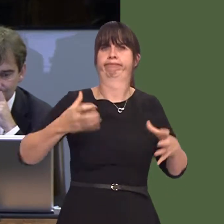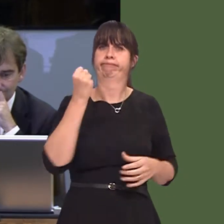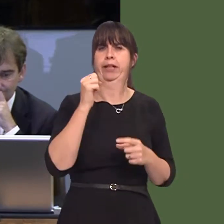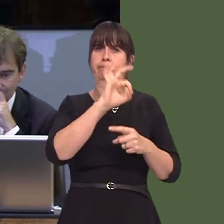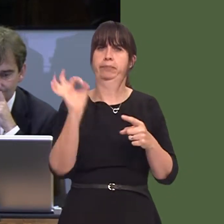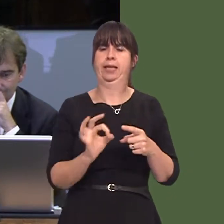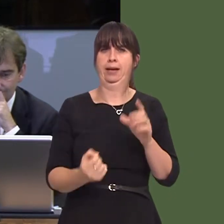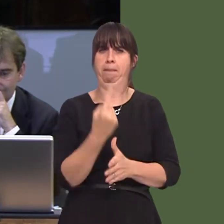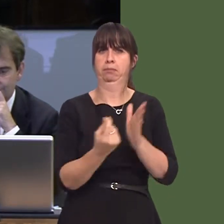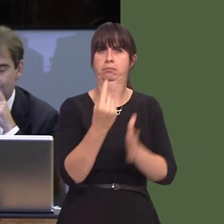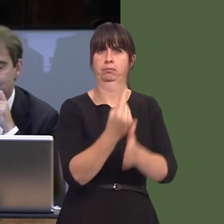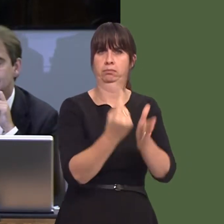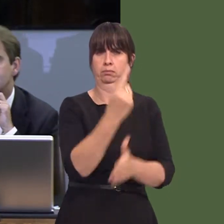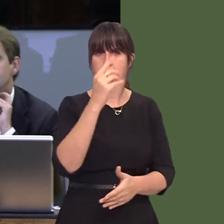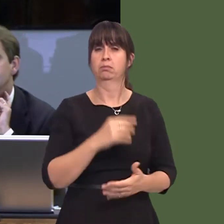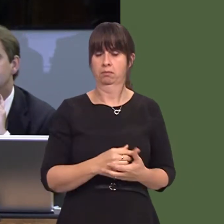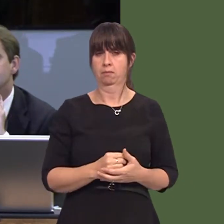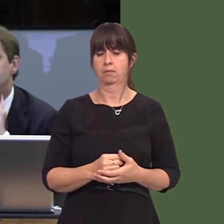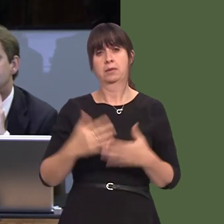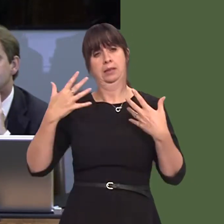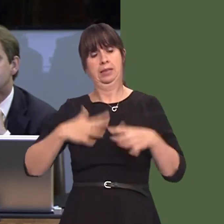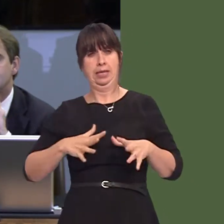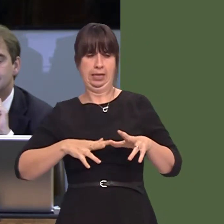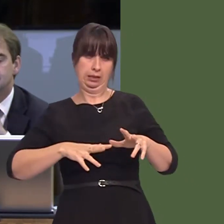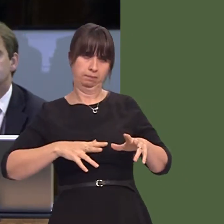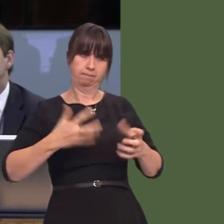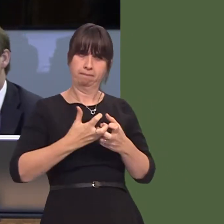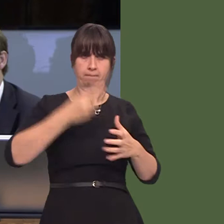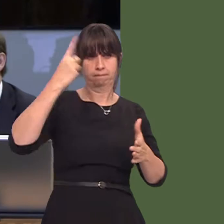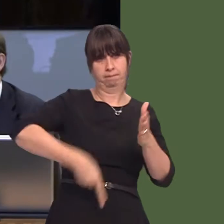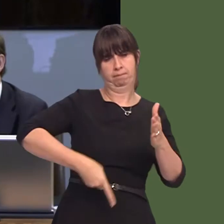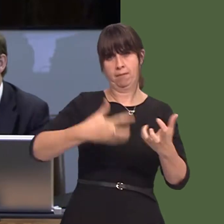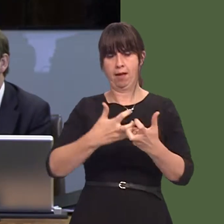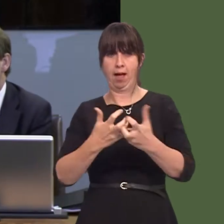The legislation and the ability to regulate in this area firmly rest with the Welsh Government.